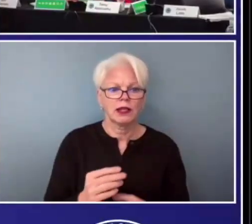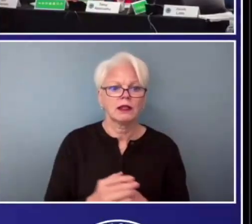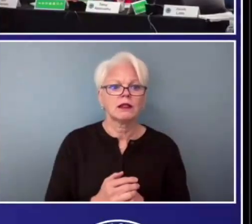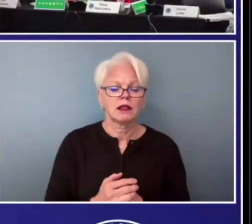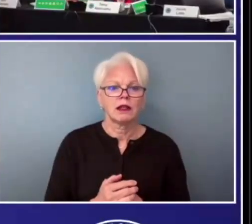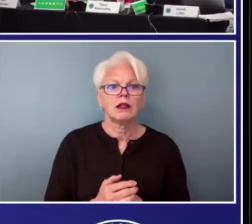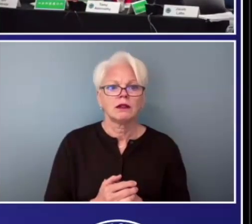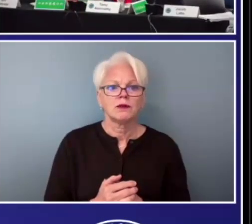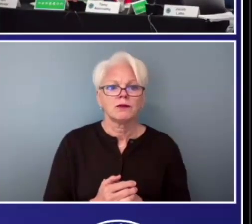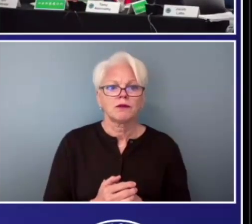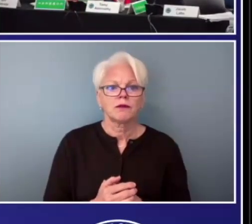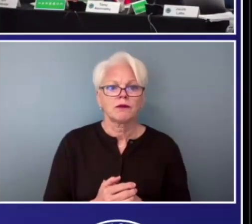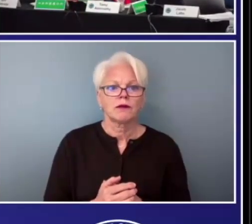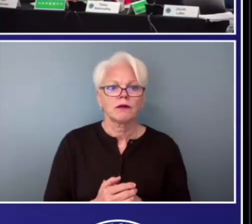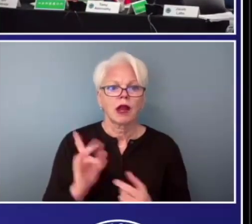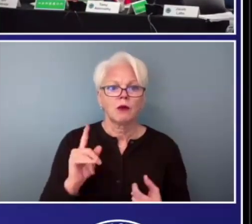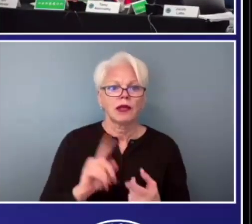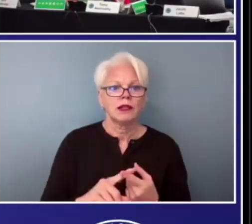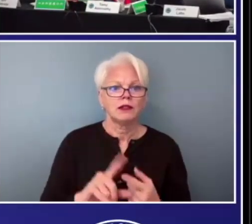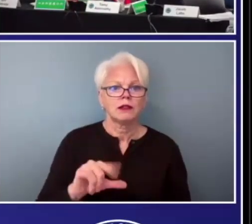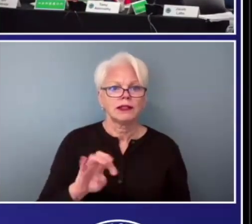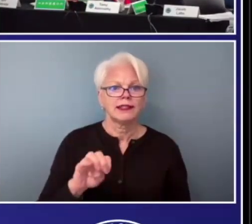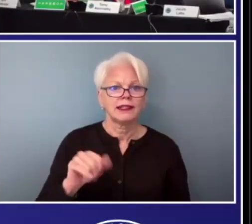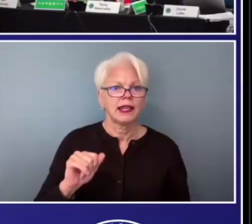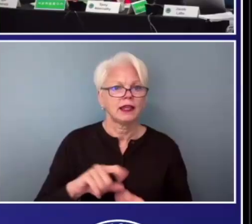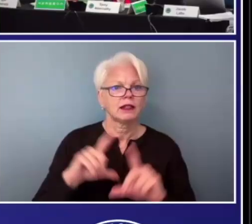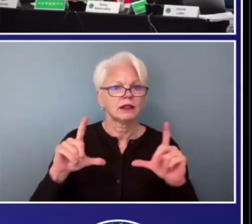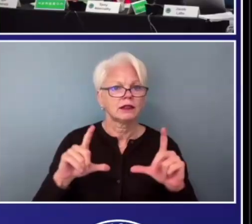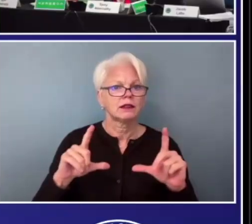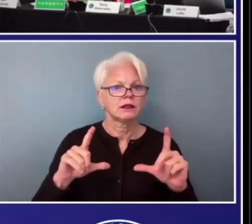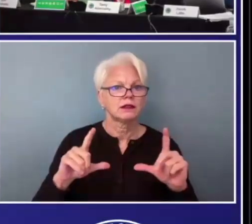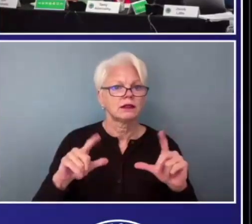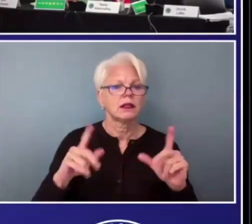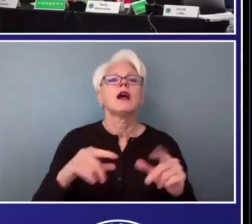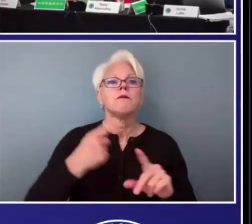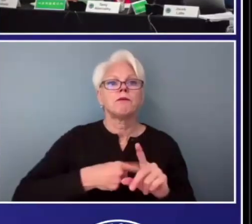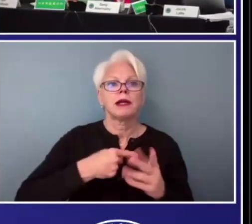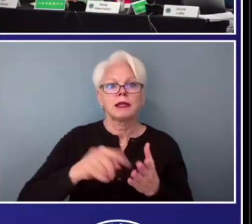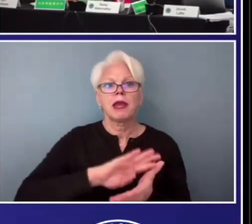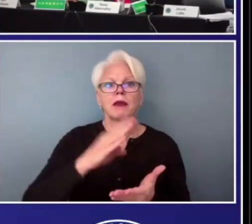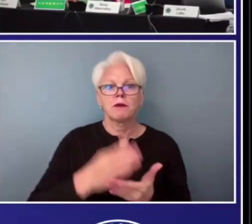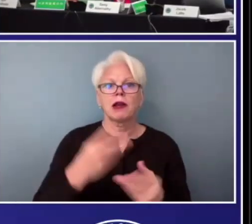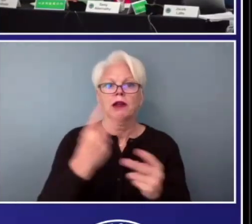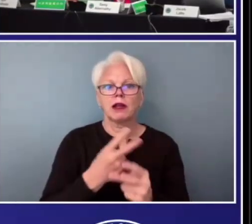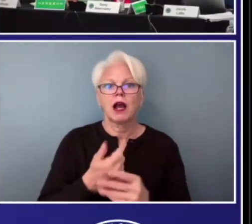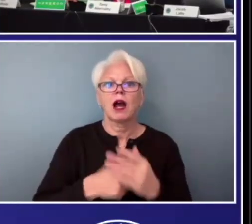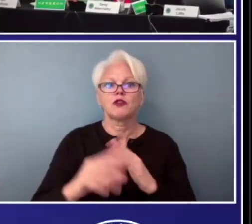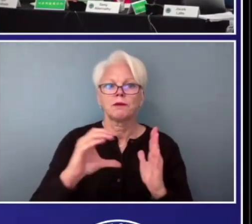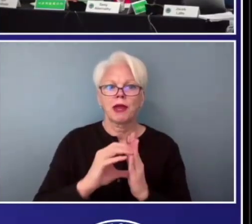guys. The monthly payment amounts calculated under paragraph --